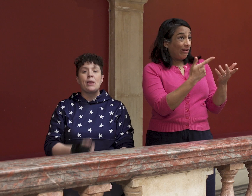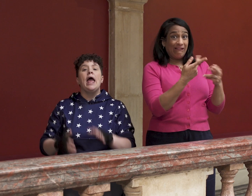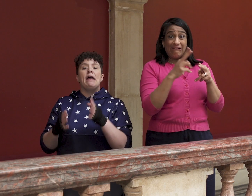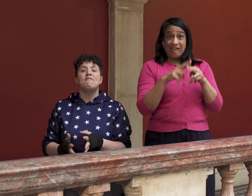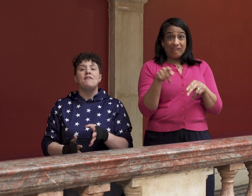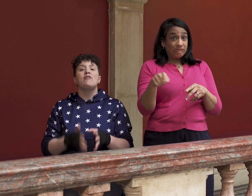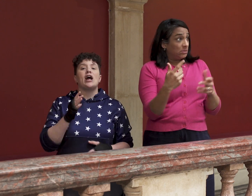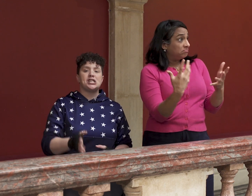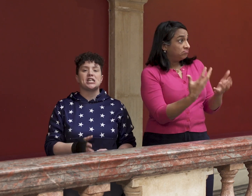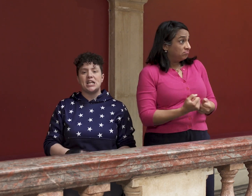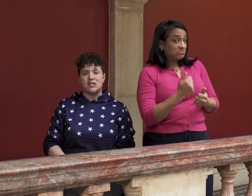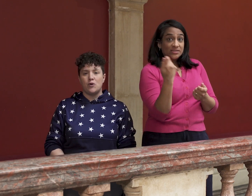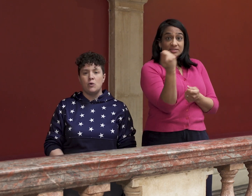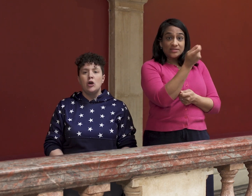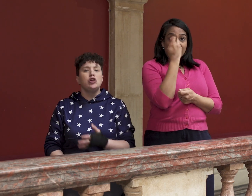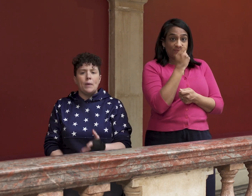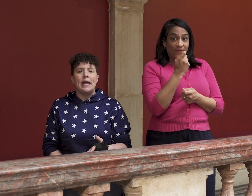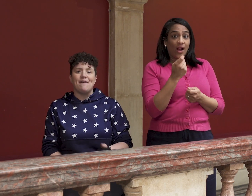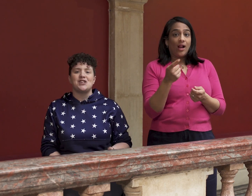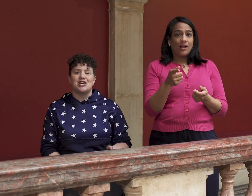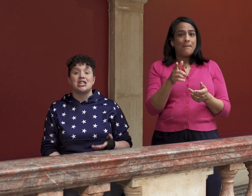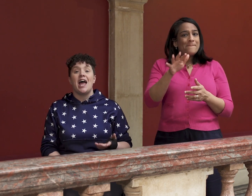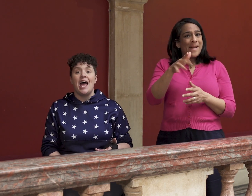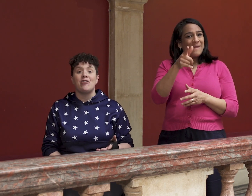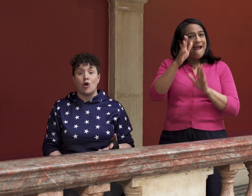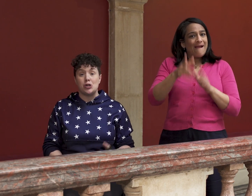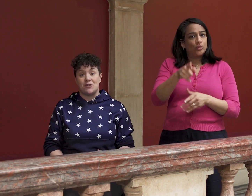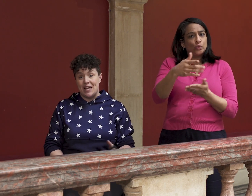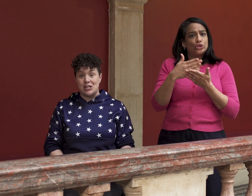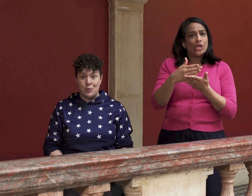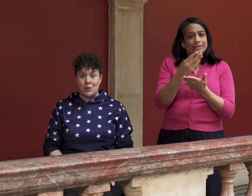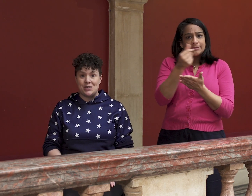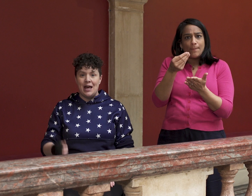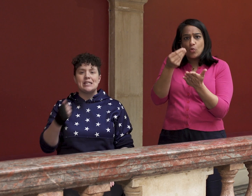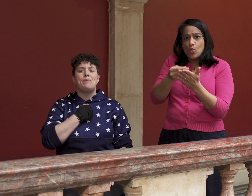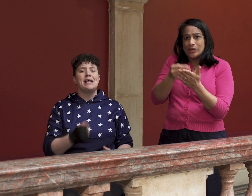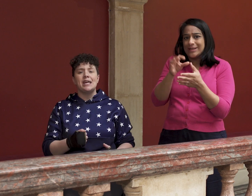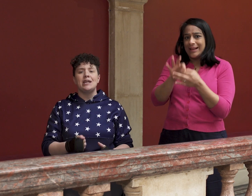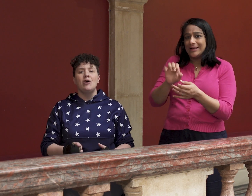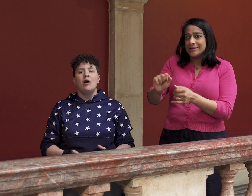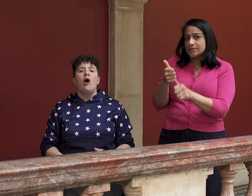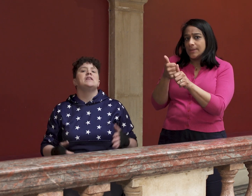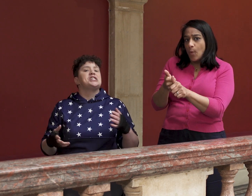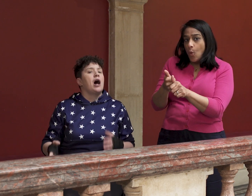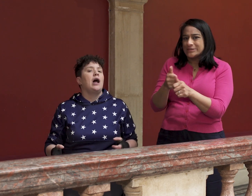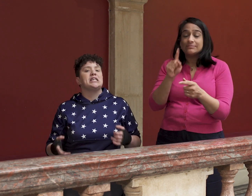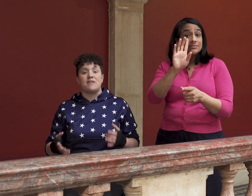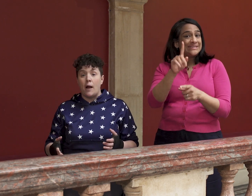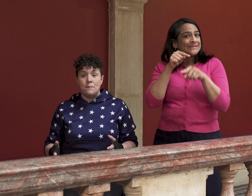If they are successful, you may have to share the cost of their support depending on the size of the company